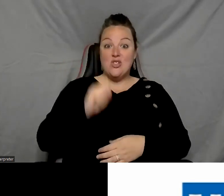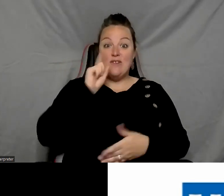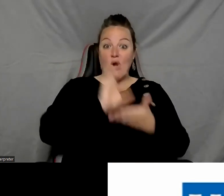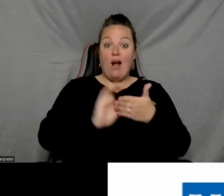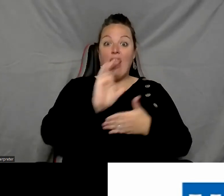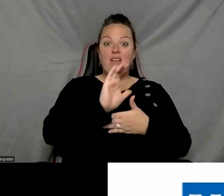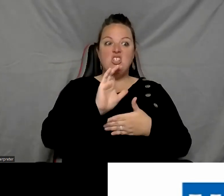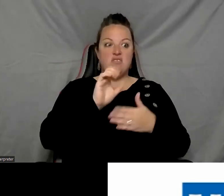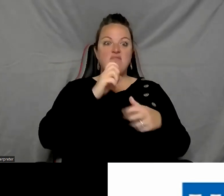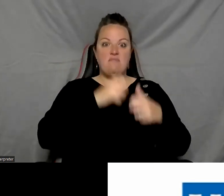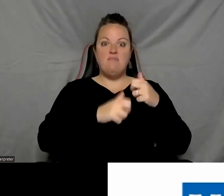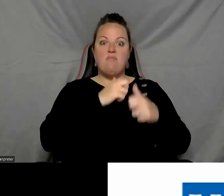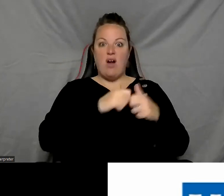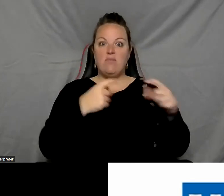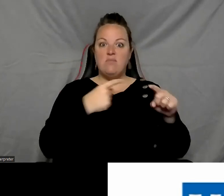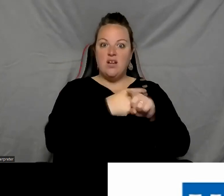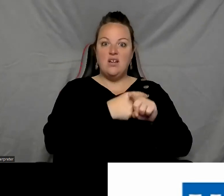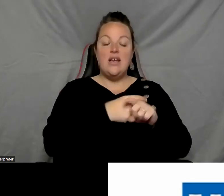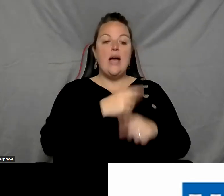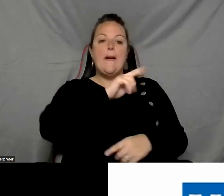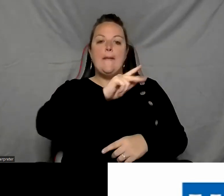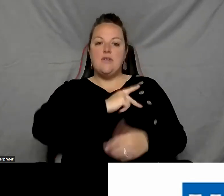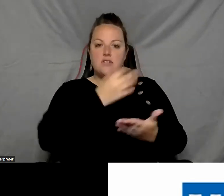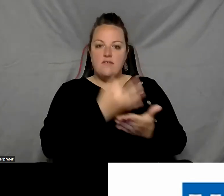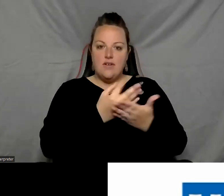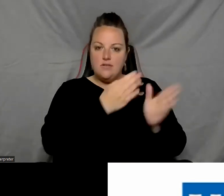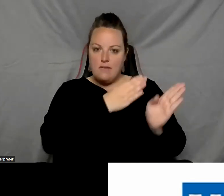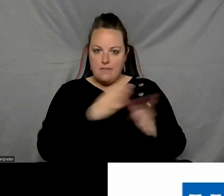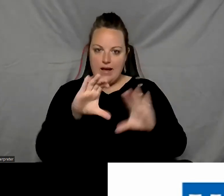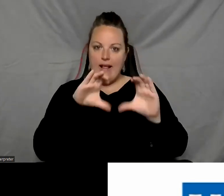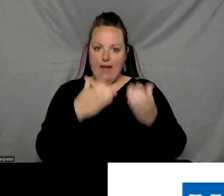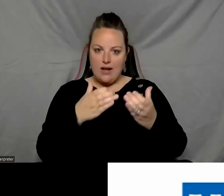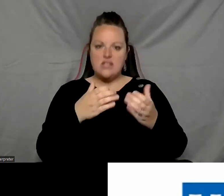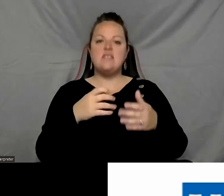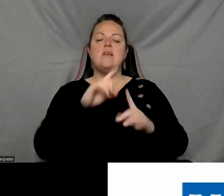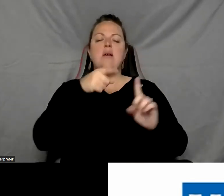I had a personal financial planning class, which went over the basics of finances and